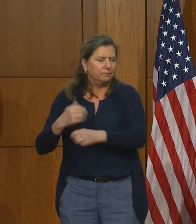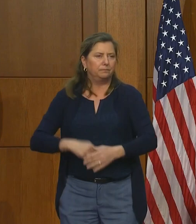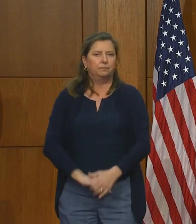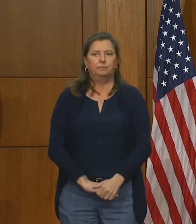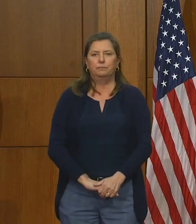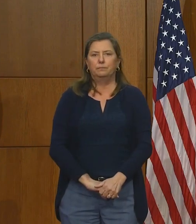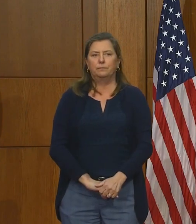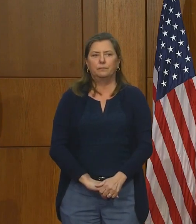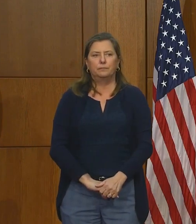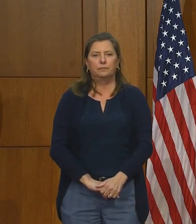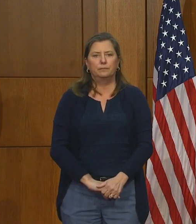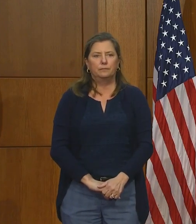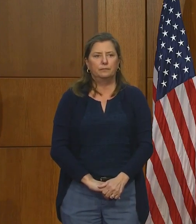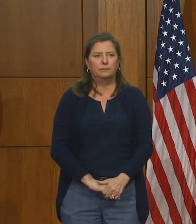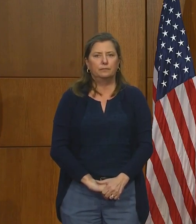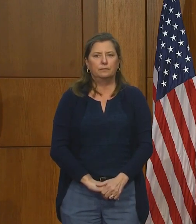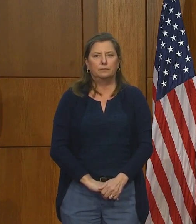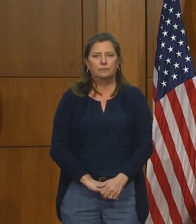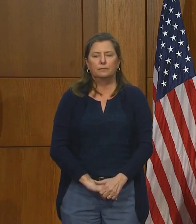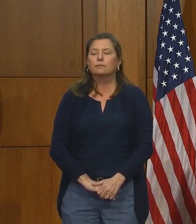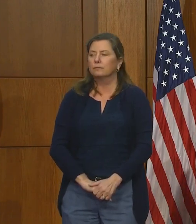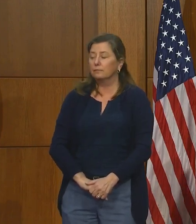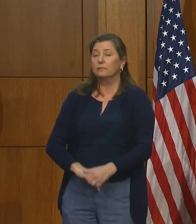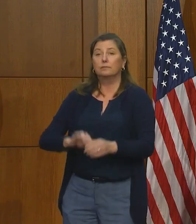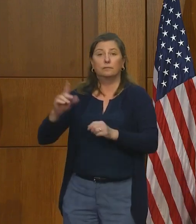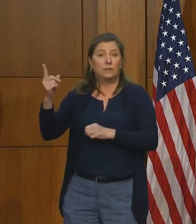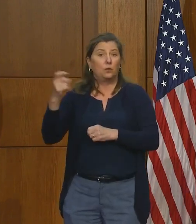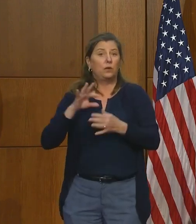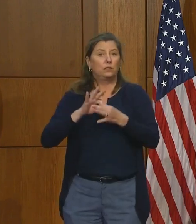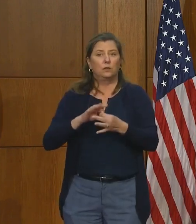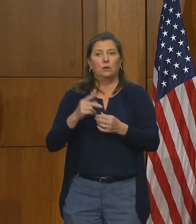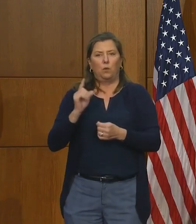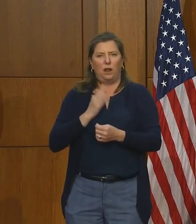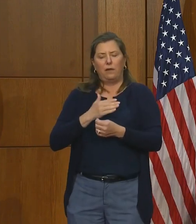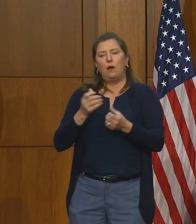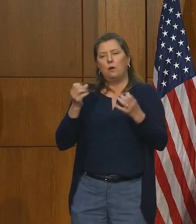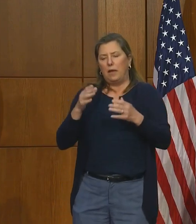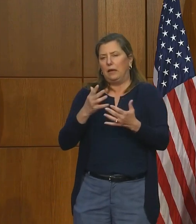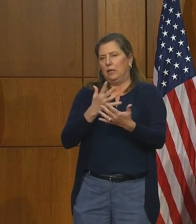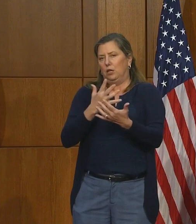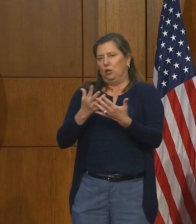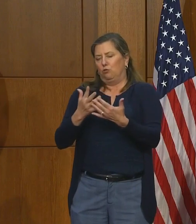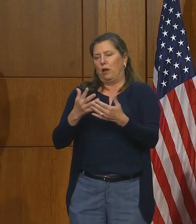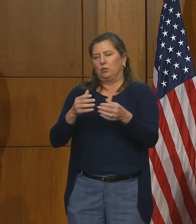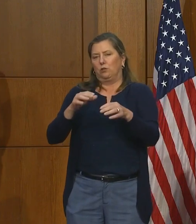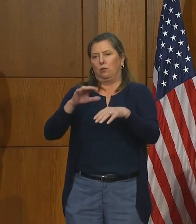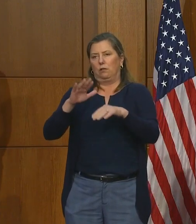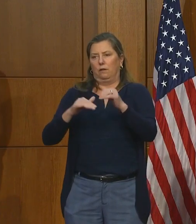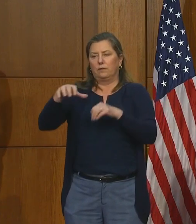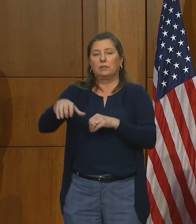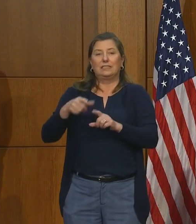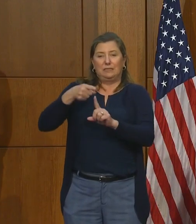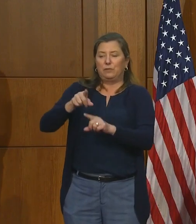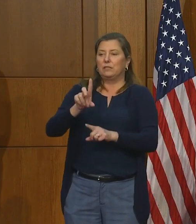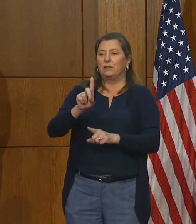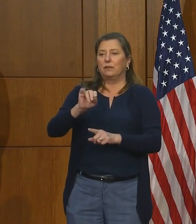YOU'RE HERE TO KEEP INMATES LOCKED DOWN. THE QUESTION HAS